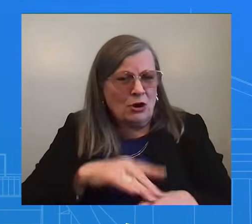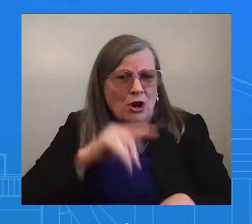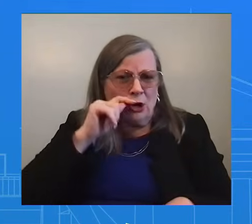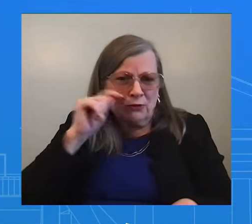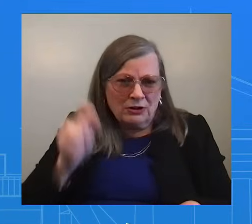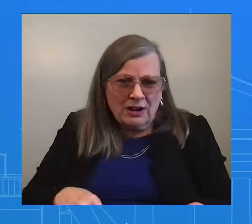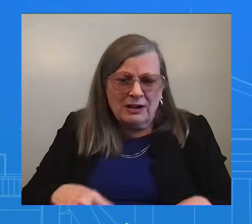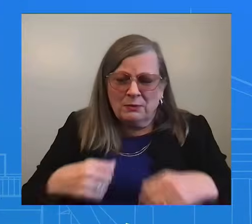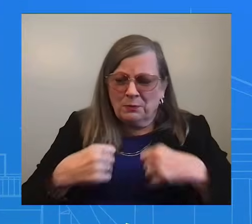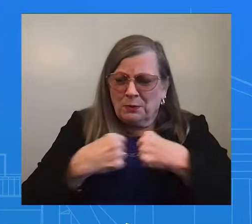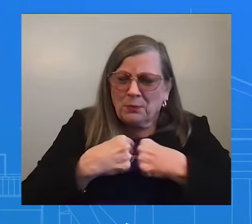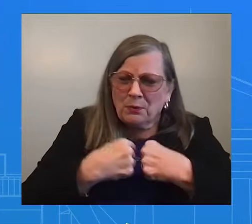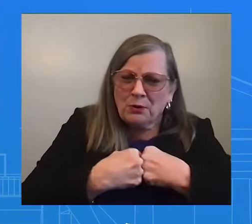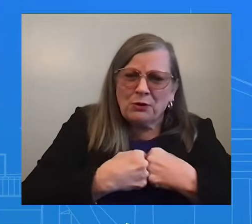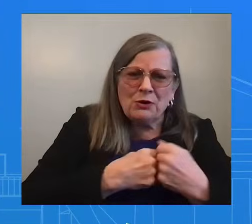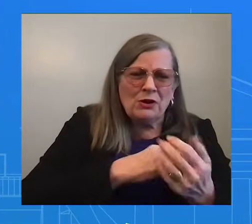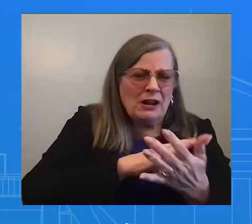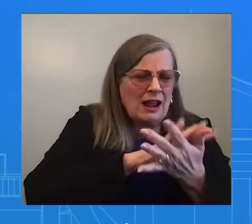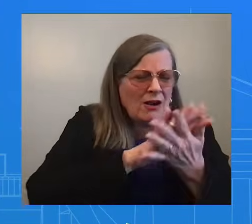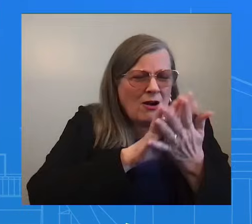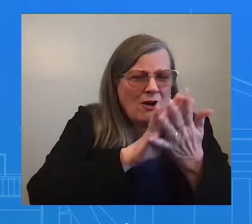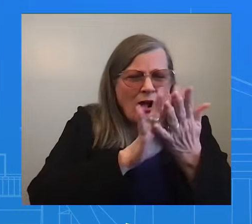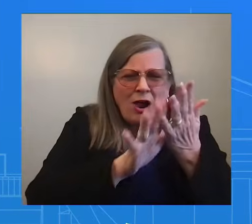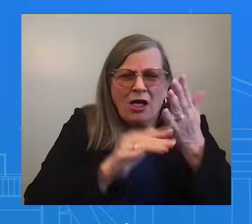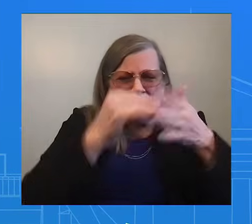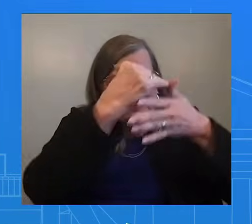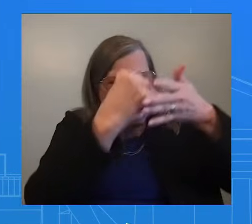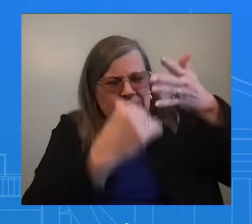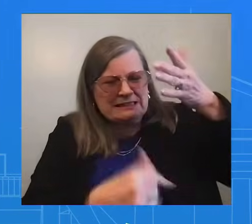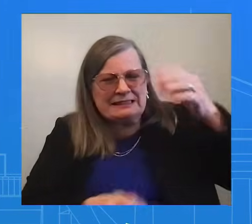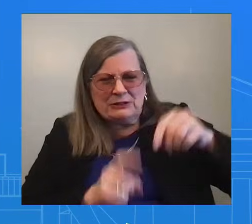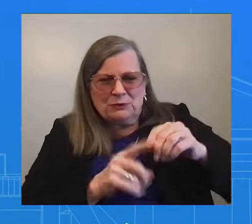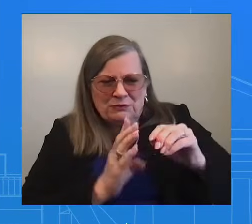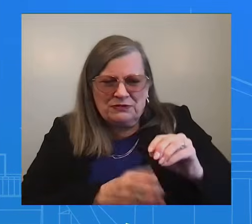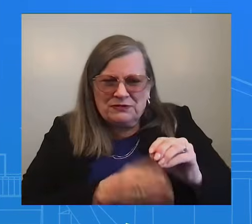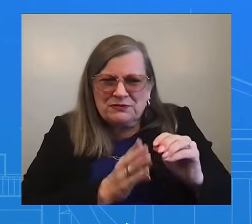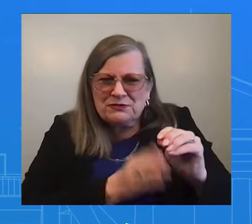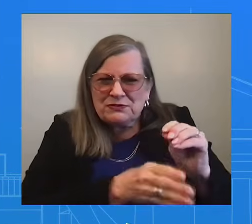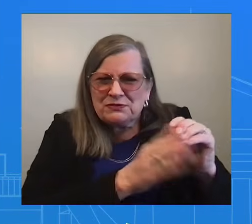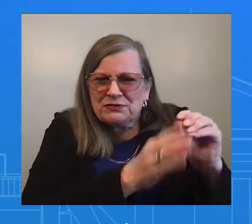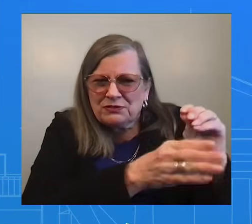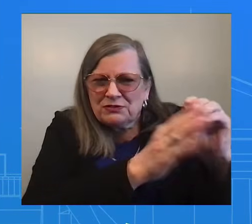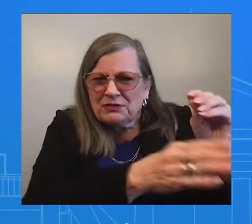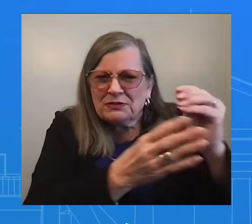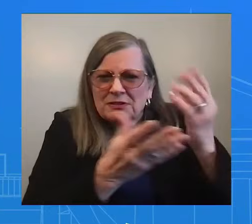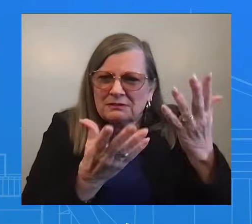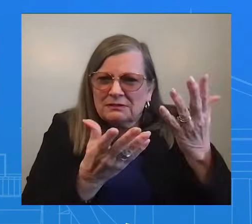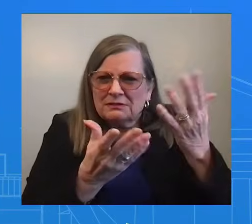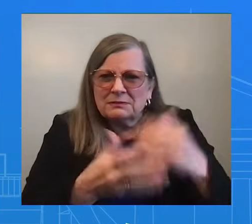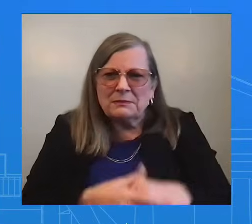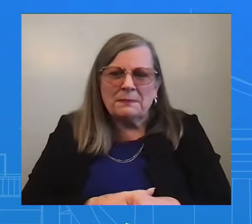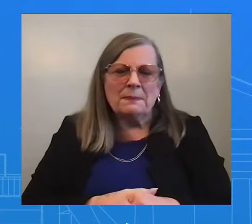are coming up at the same time? Ms. Jean-Pierre: So, look, I'm going to be really simple and to the point: These are important priorities for the American people.